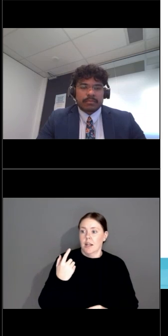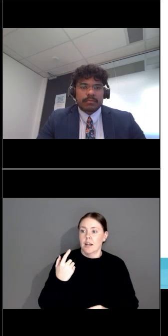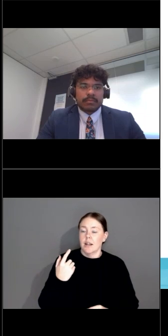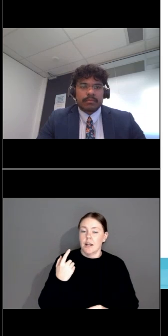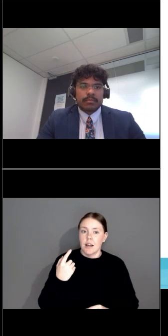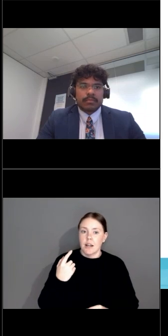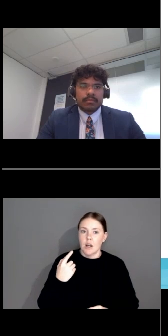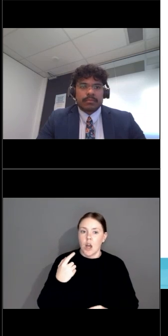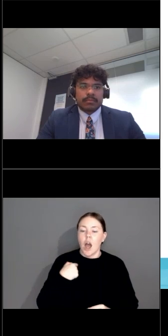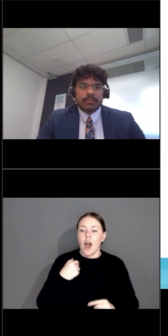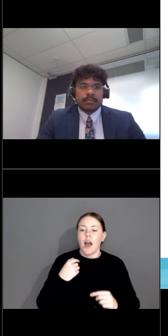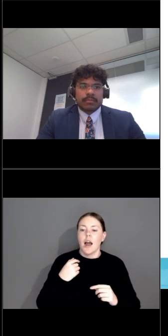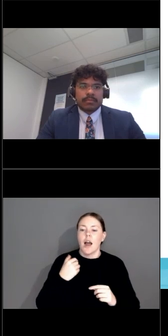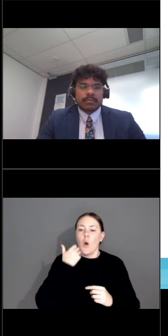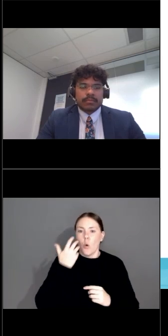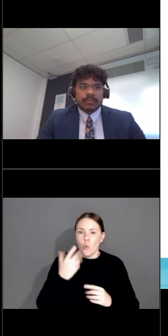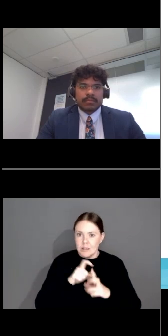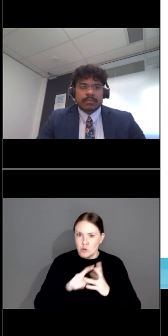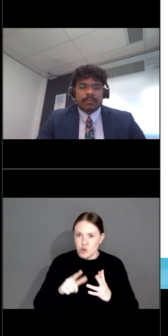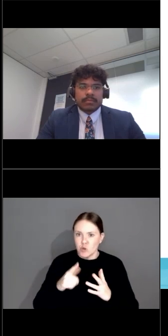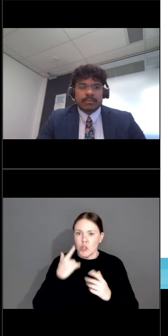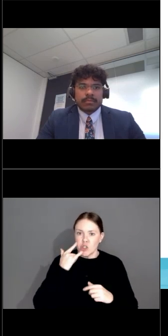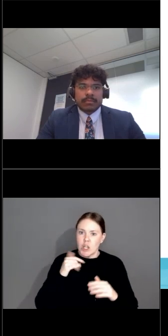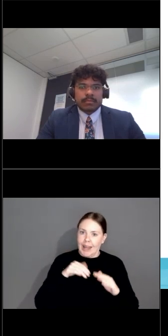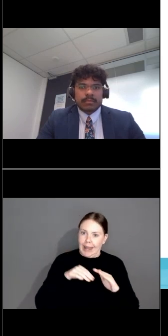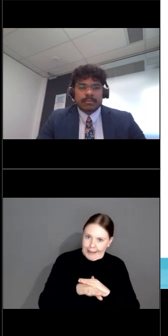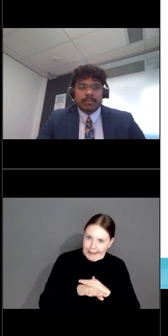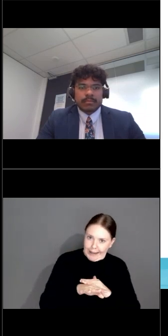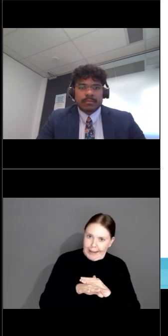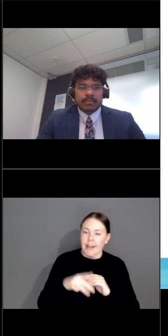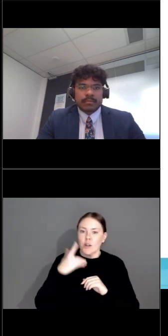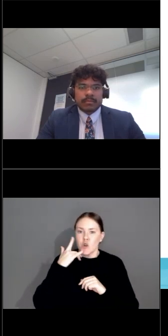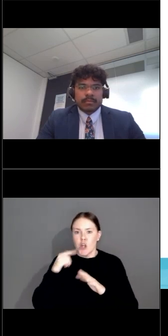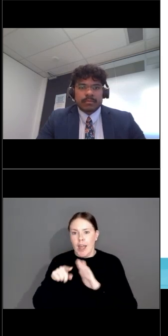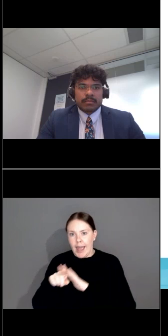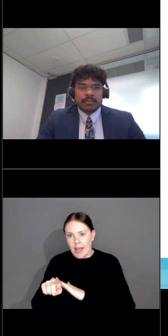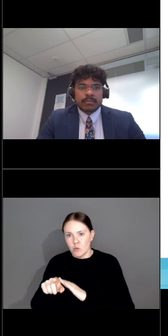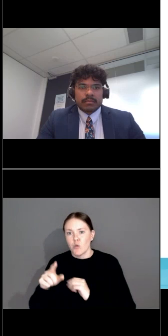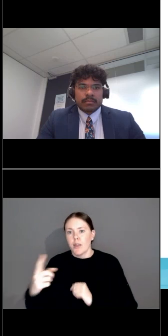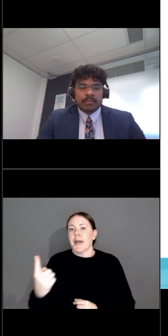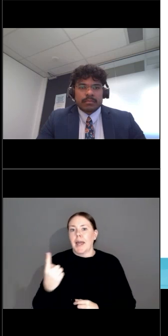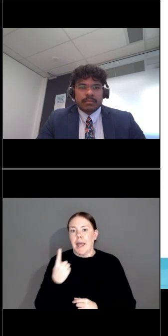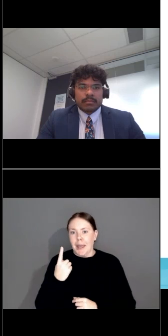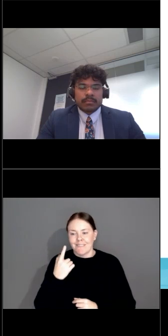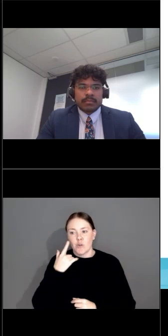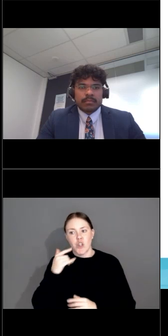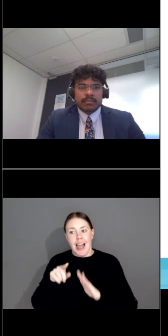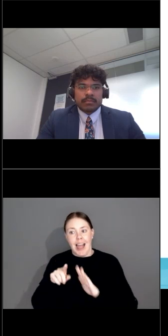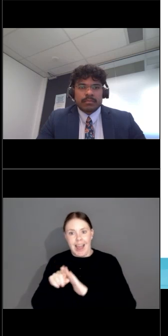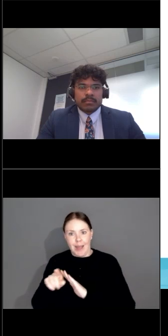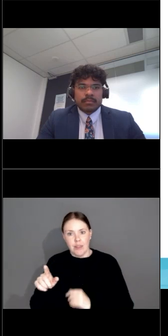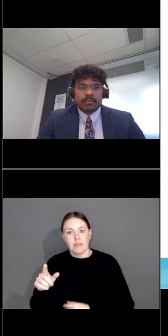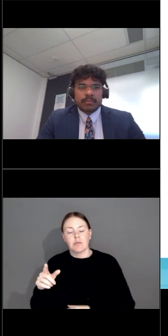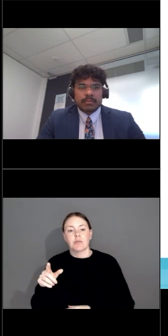check in and check out and as part of their check out they said it wasn't until we did this that I